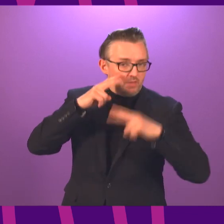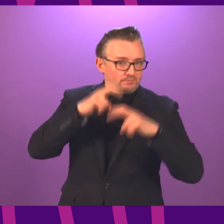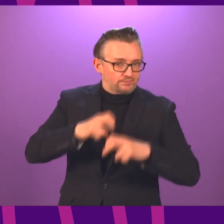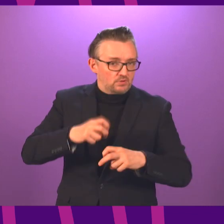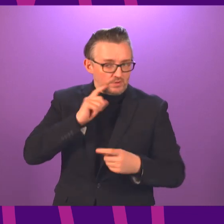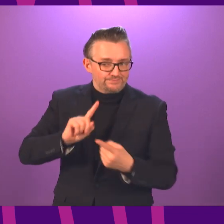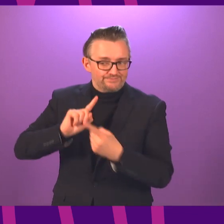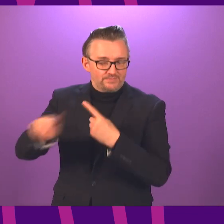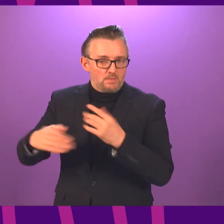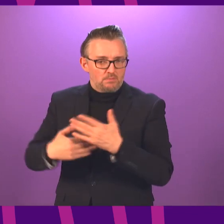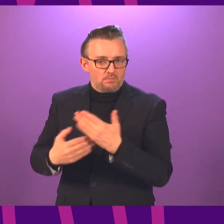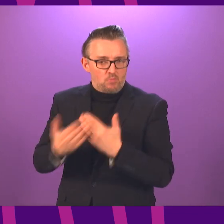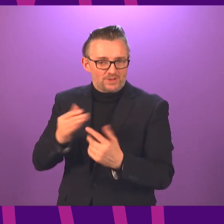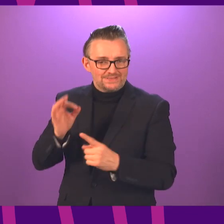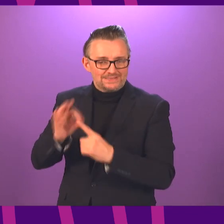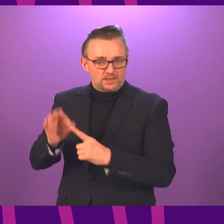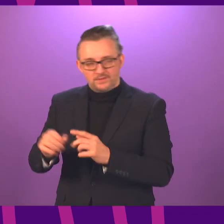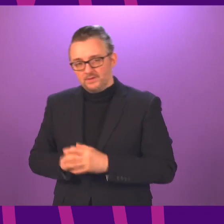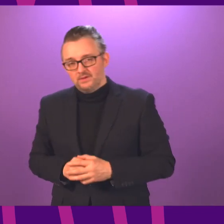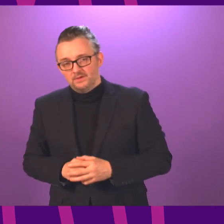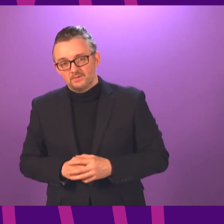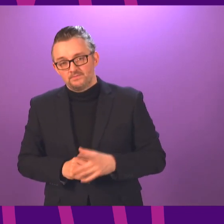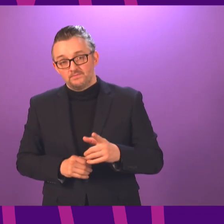This is not necessarily the point that he is raising, but the health secretary and I